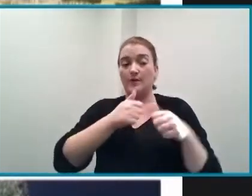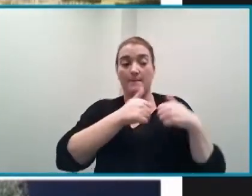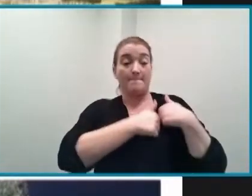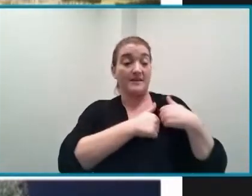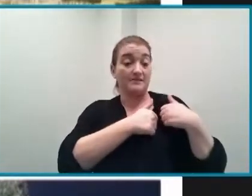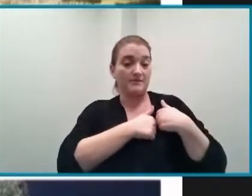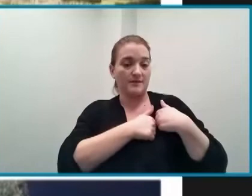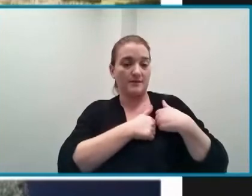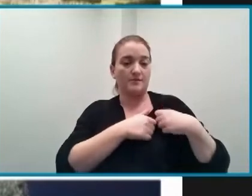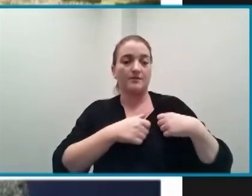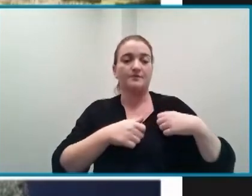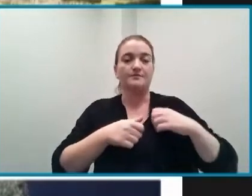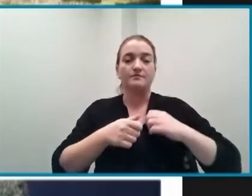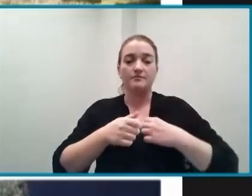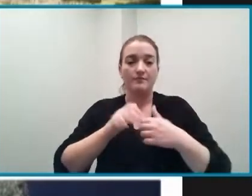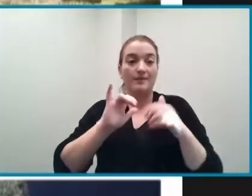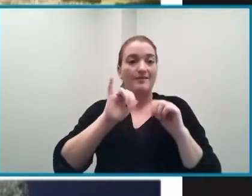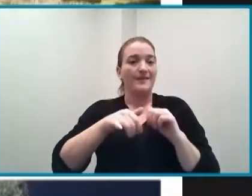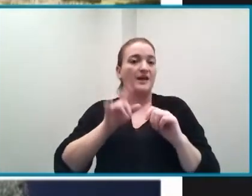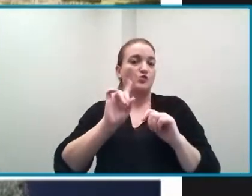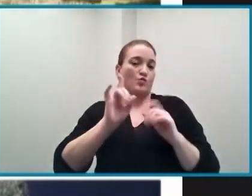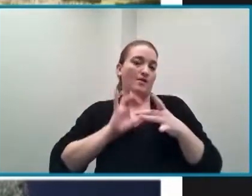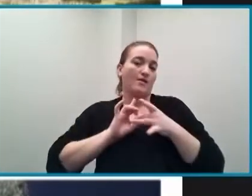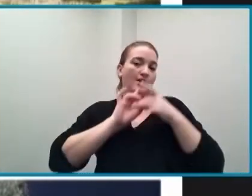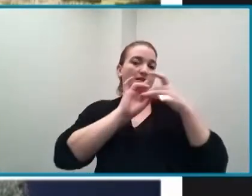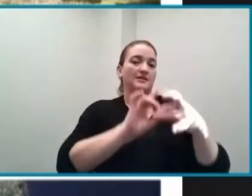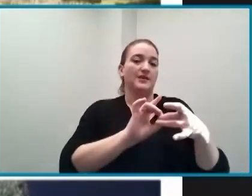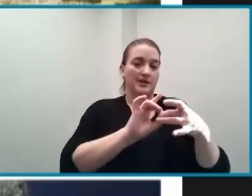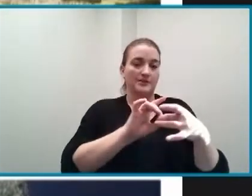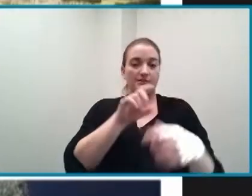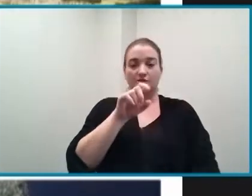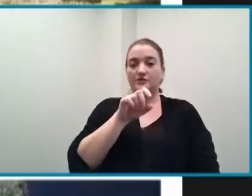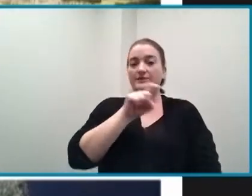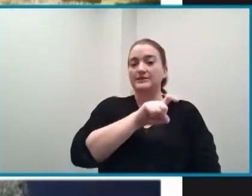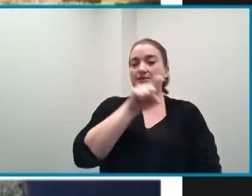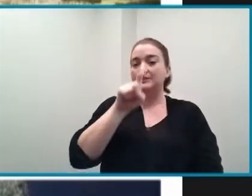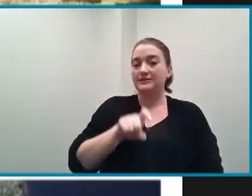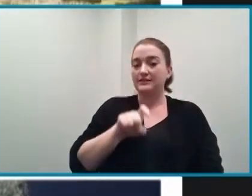and that's where the connection comes in with Texas and COFA Alliance National Network, Texas,